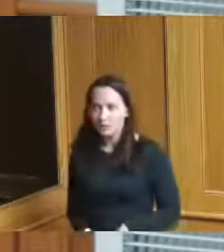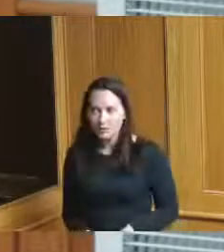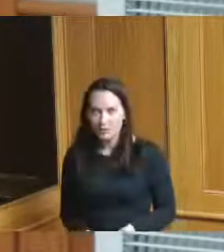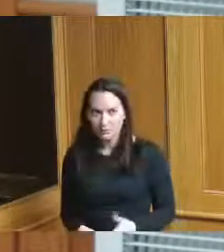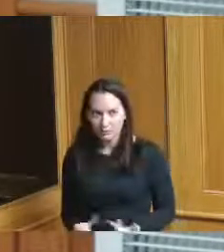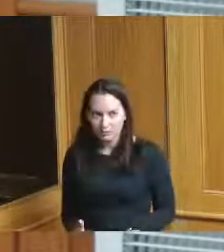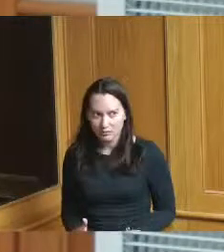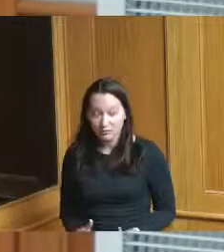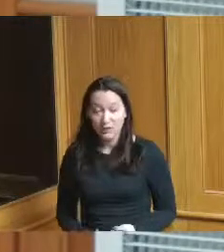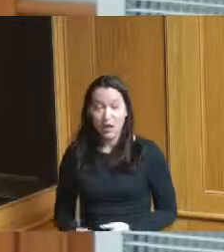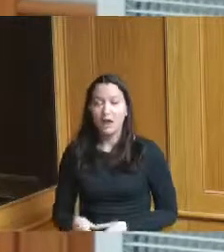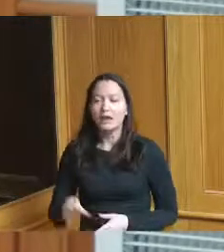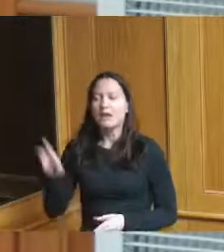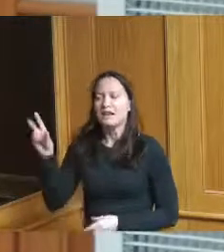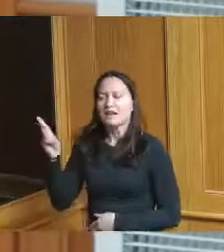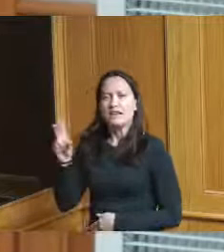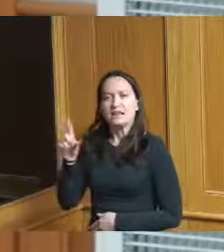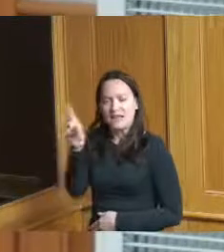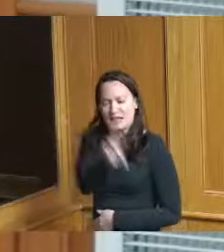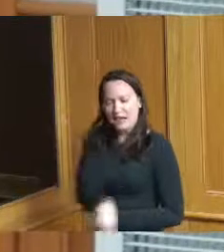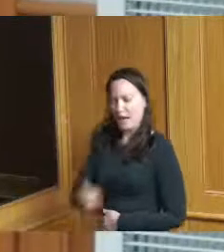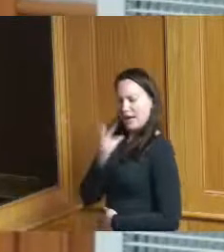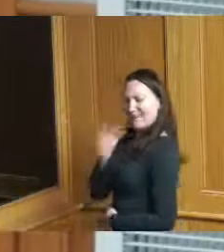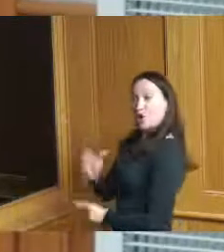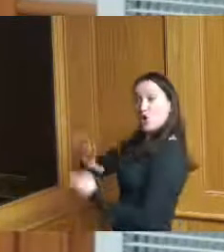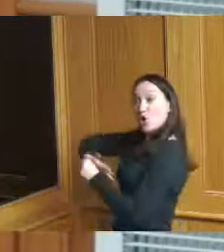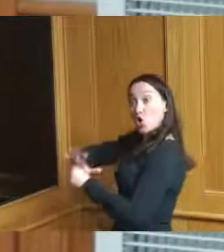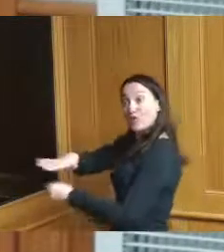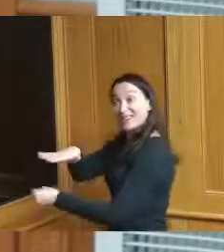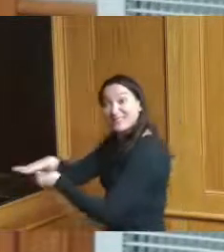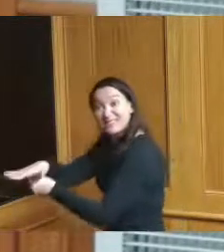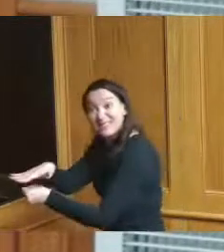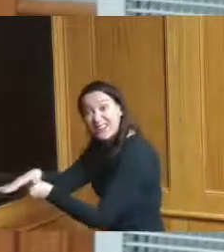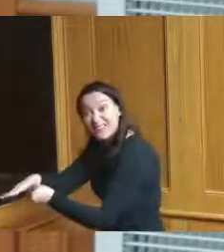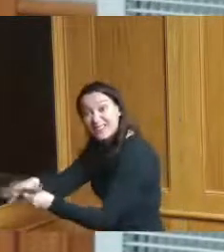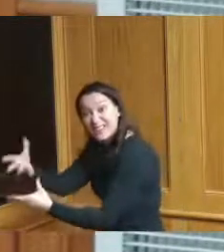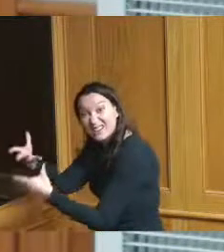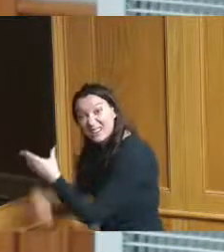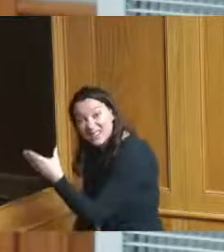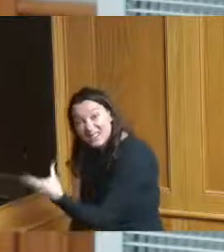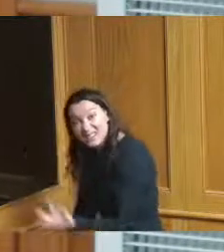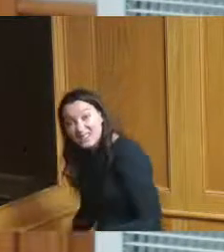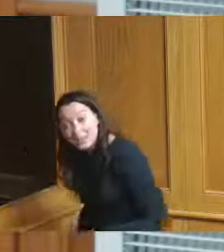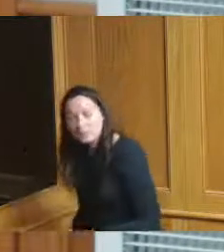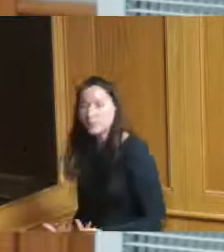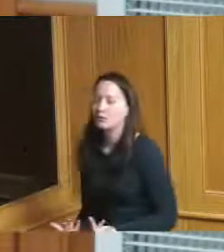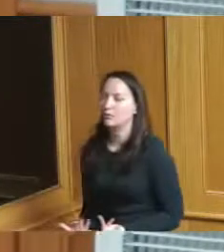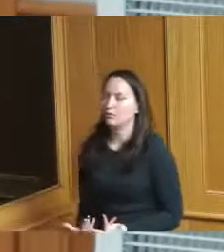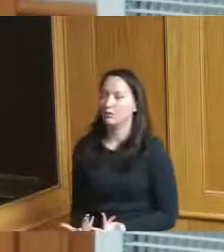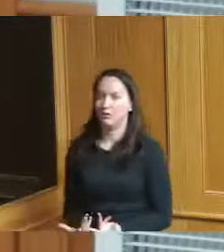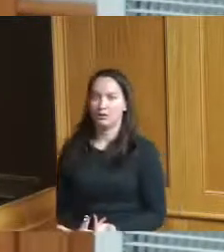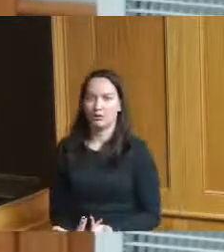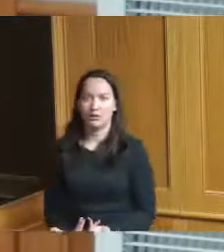almost doubting that Covid itself is enough for you to get this you know so I think that it's a